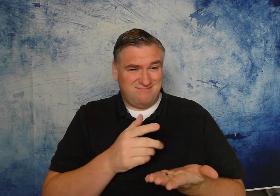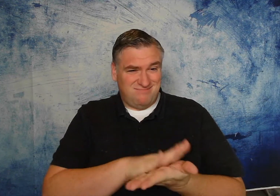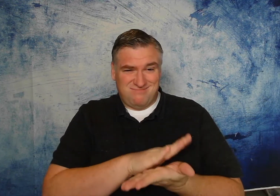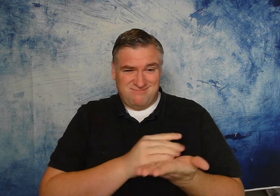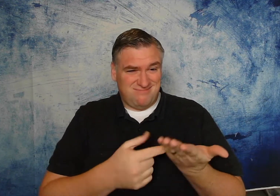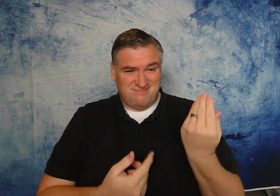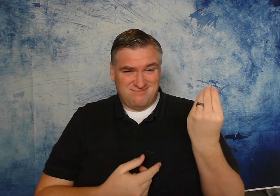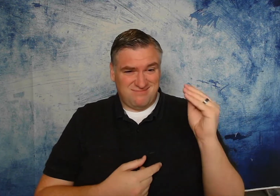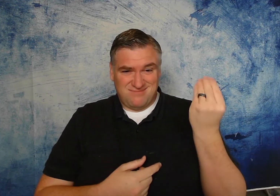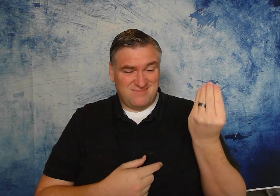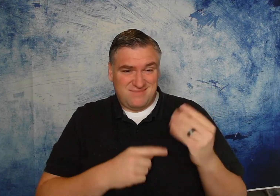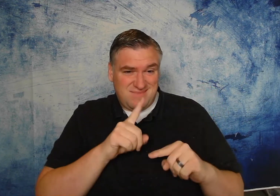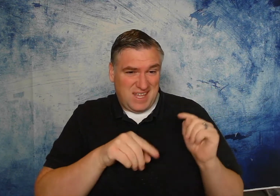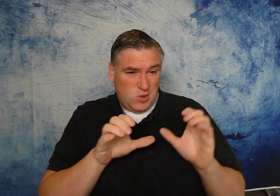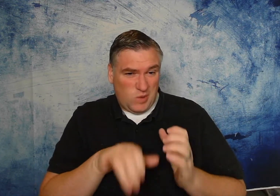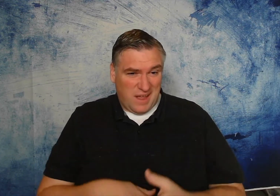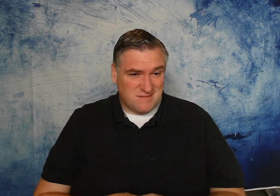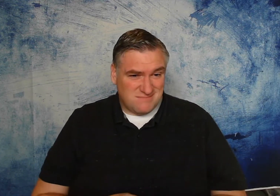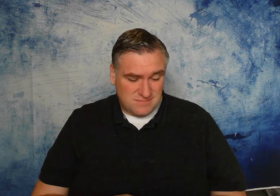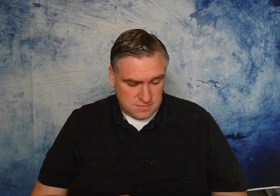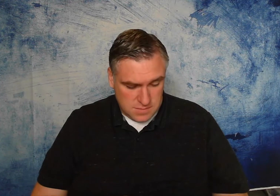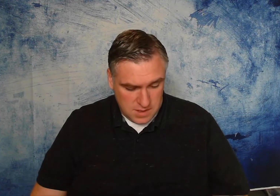If it's worksheets then can't do that.